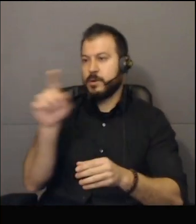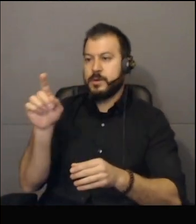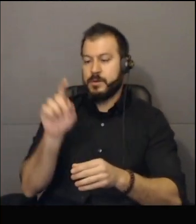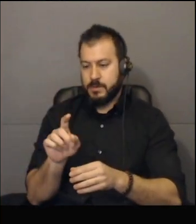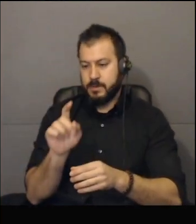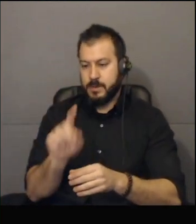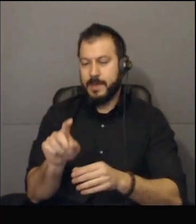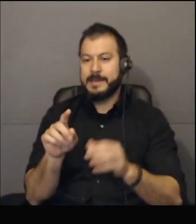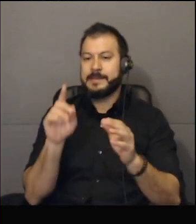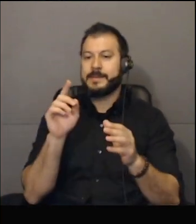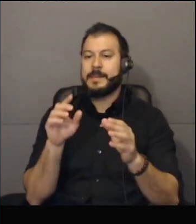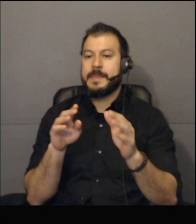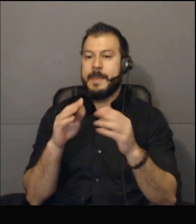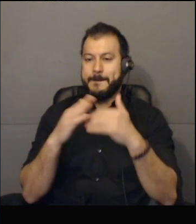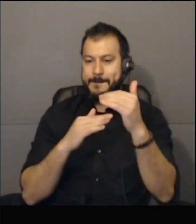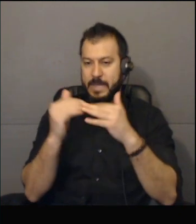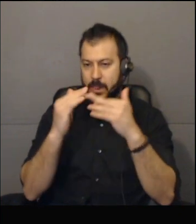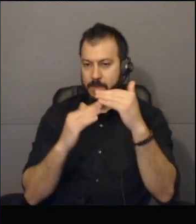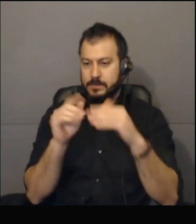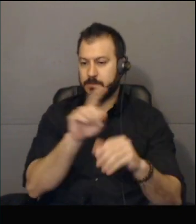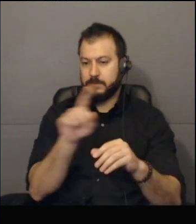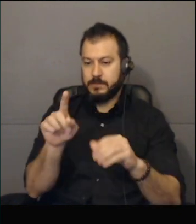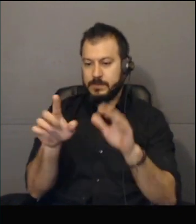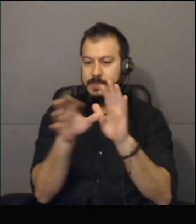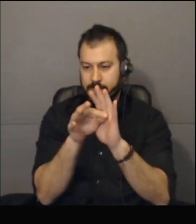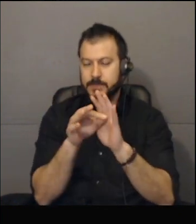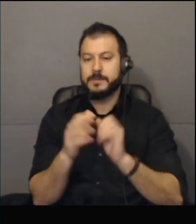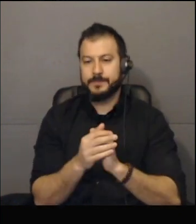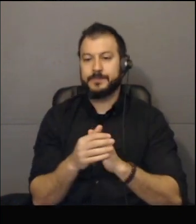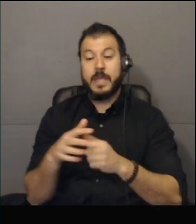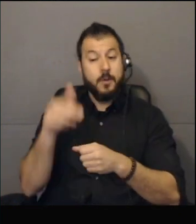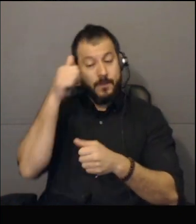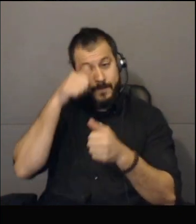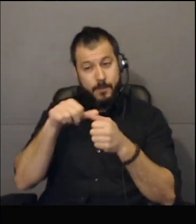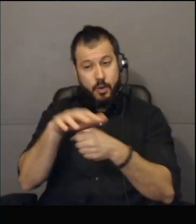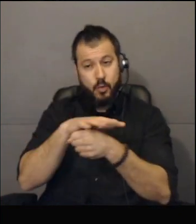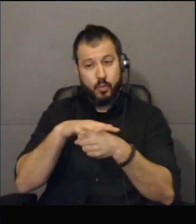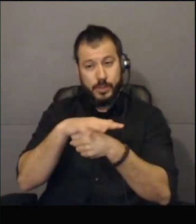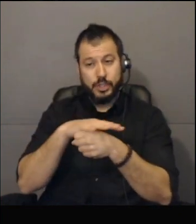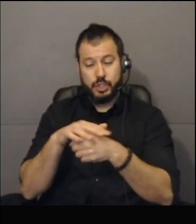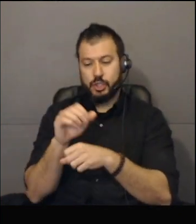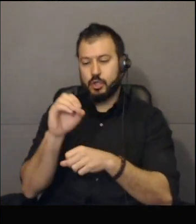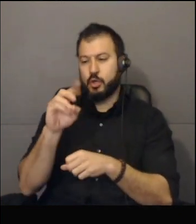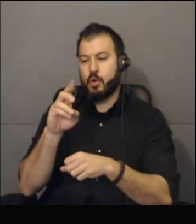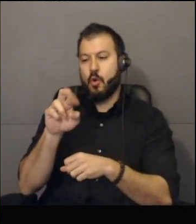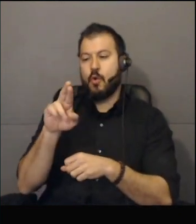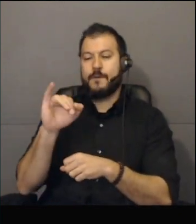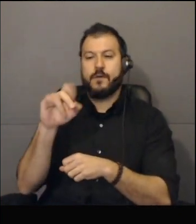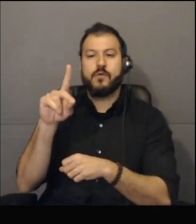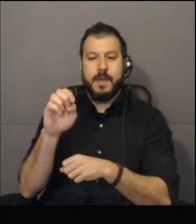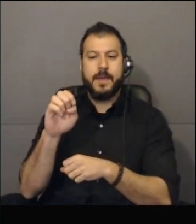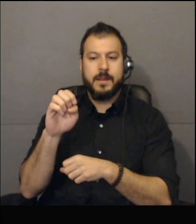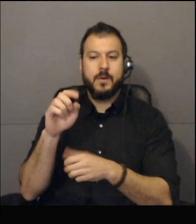And if you recall, we mentioned that region region of the right basically are what we're going to use to